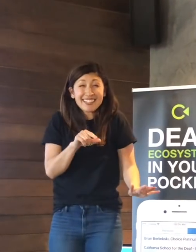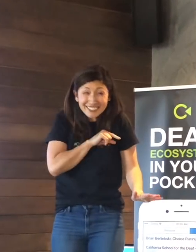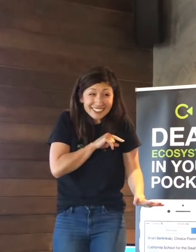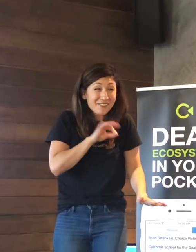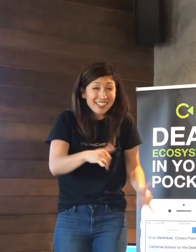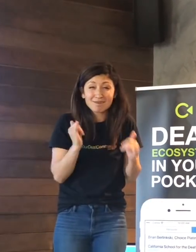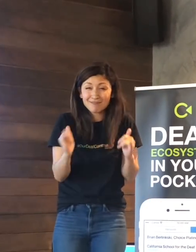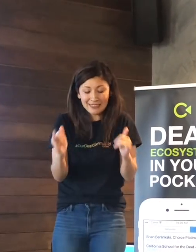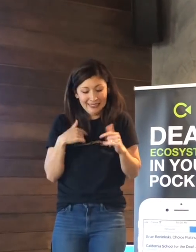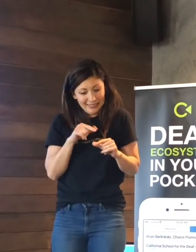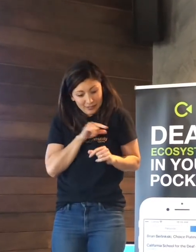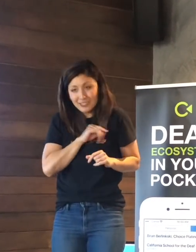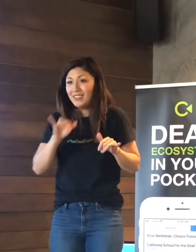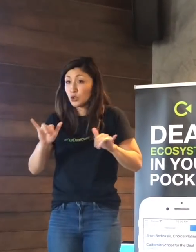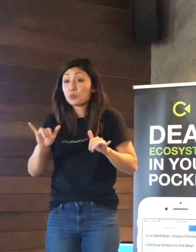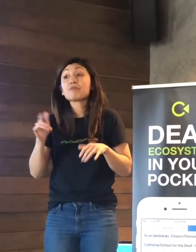Oh, I'm guilty of that, too.